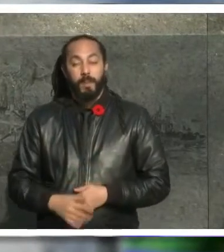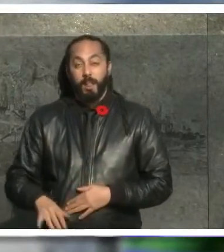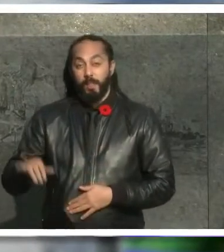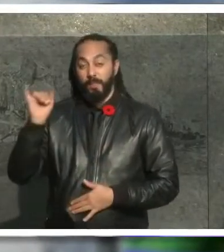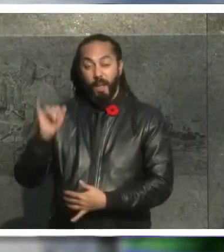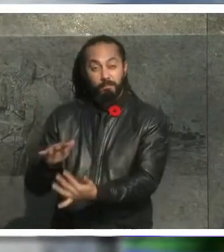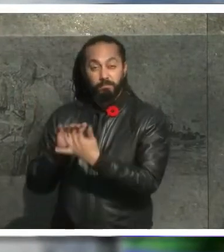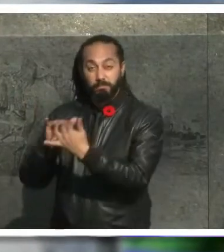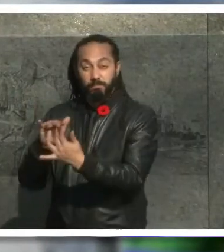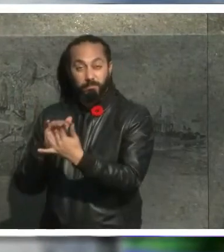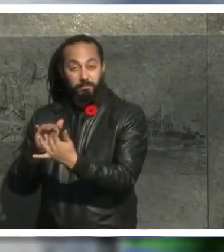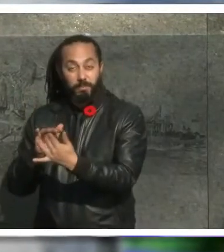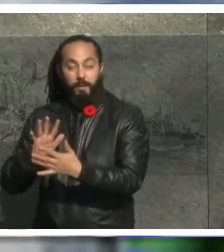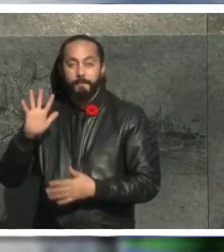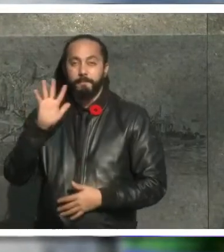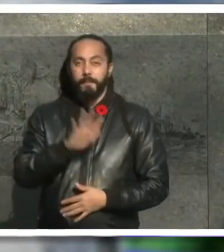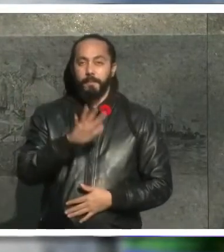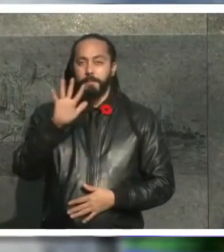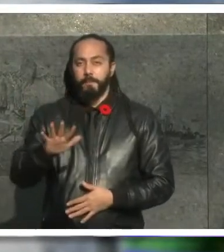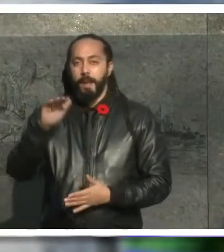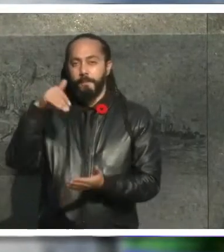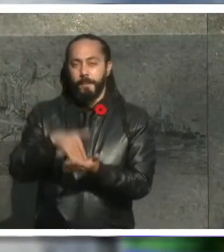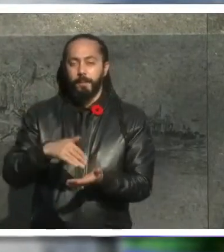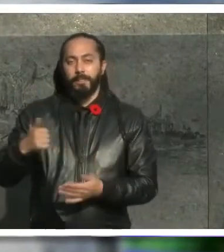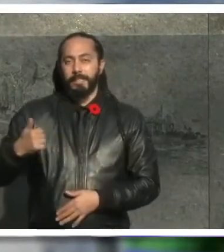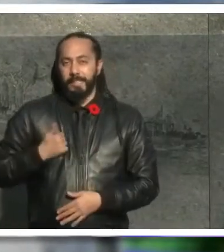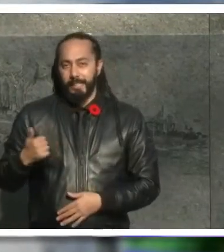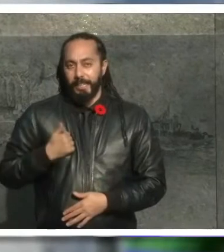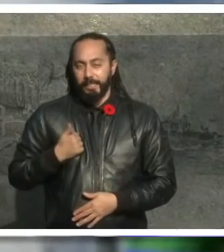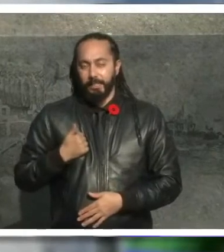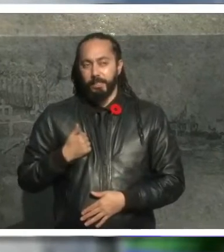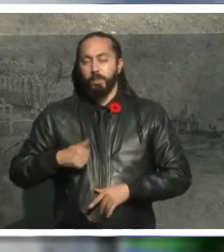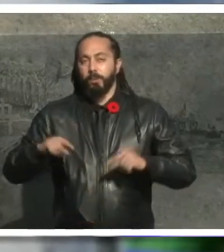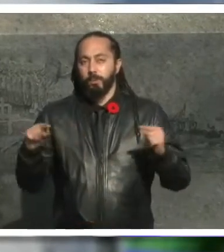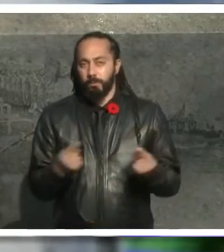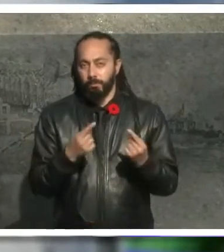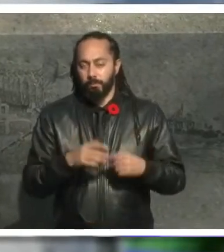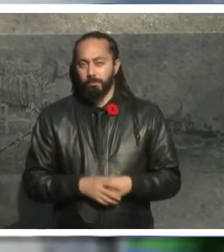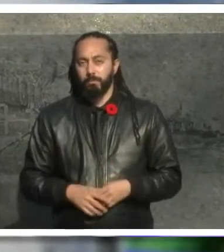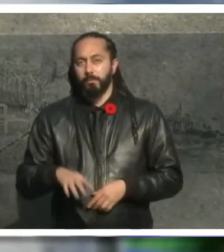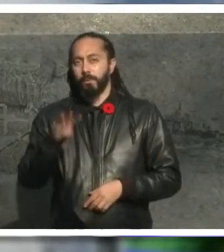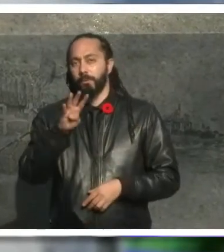55,000 Canadians were wounded. 45,000 soldiers